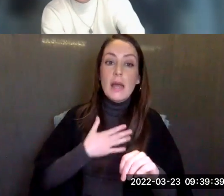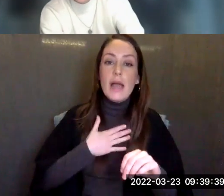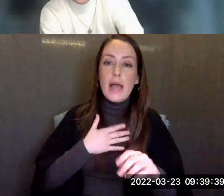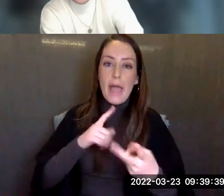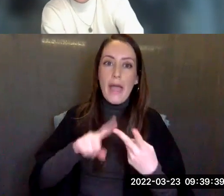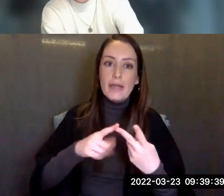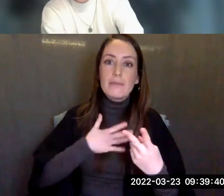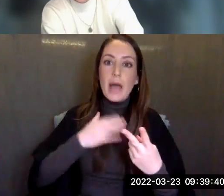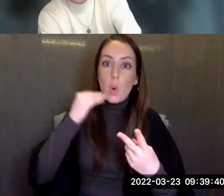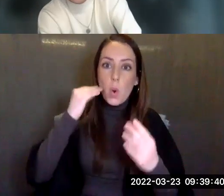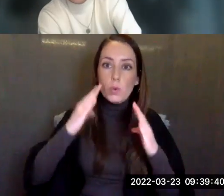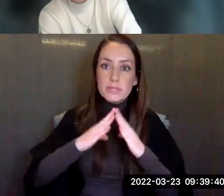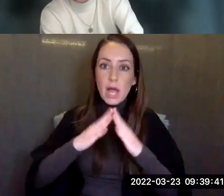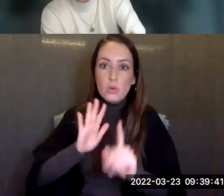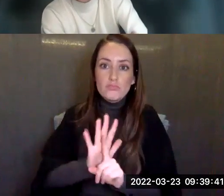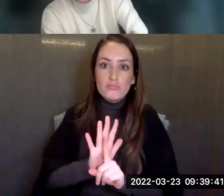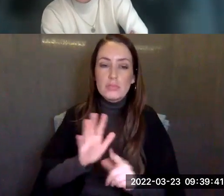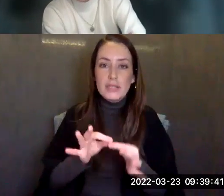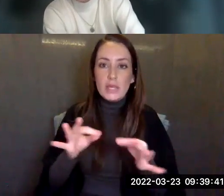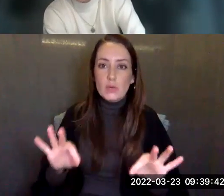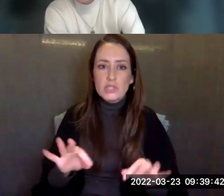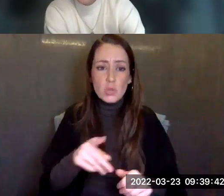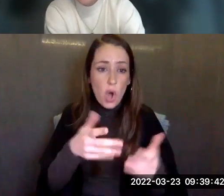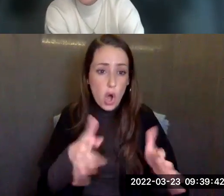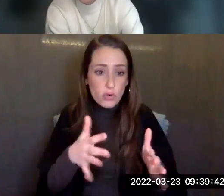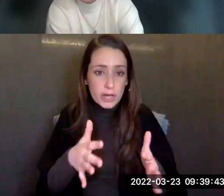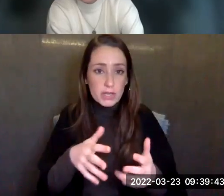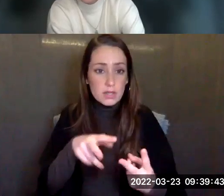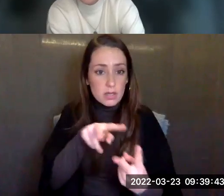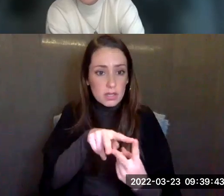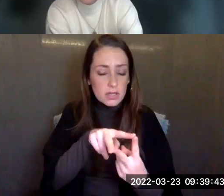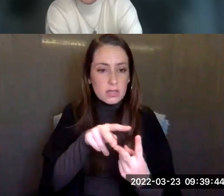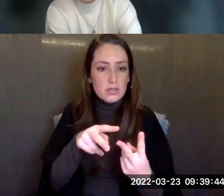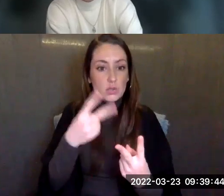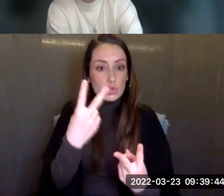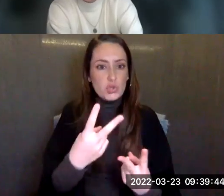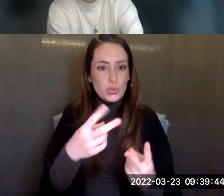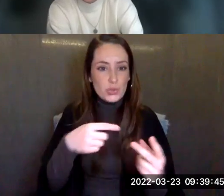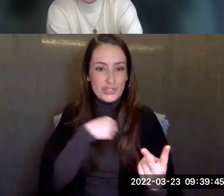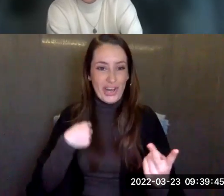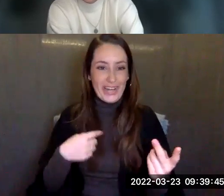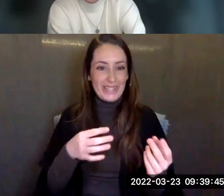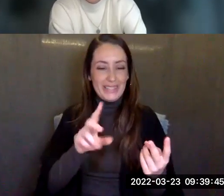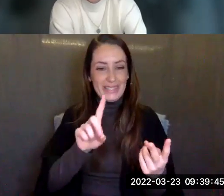Okay, So already, being fluent in Mandarin, and another Chinese dialect is very, very impressive.